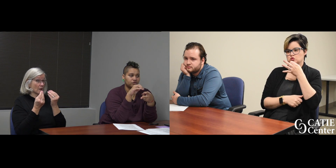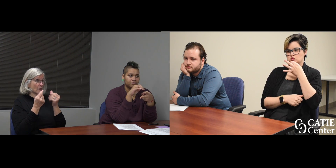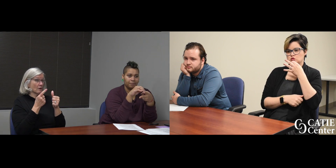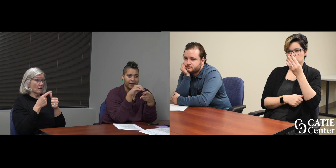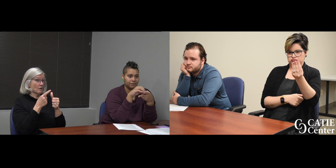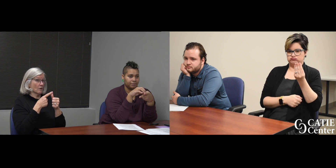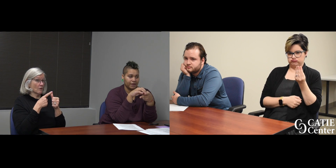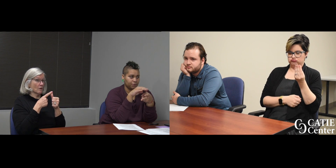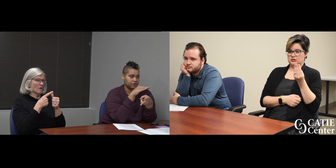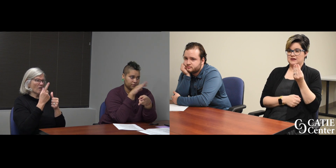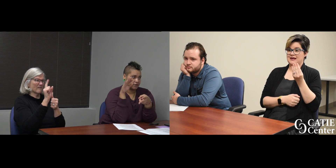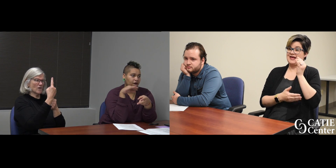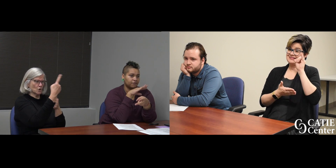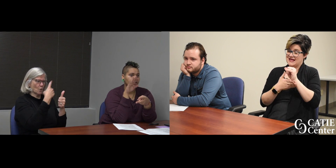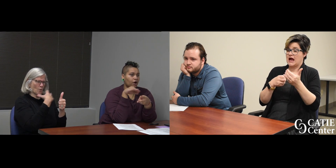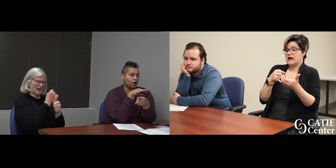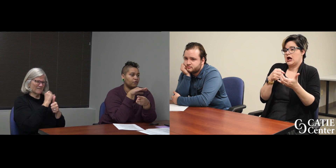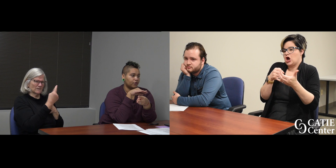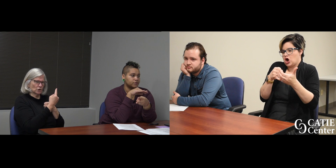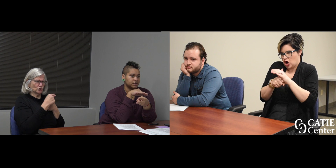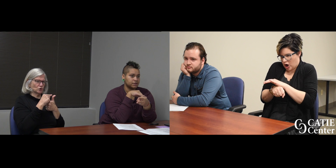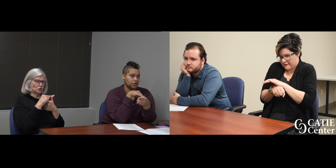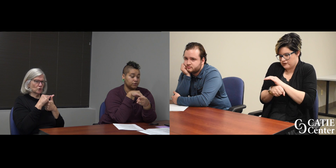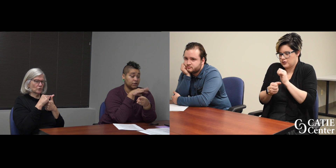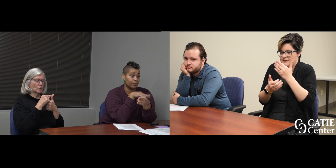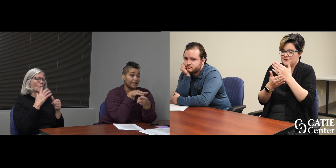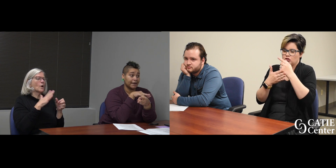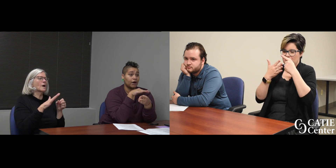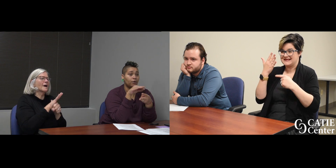which may be able to cover all of those things that you need right now